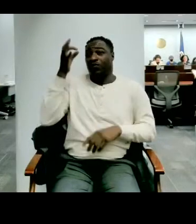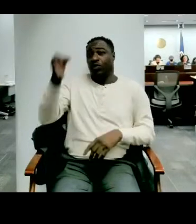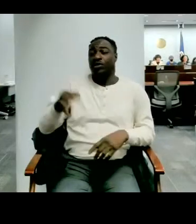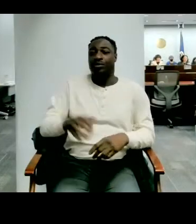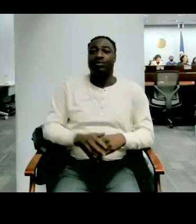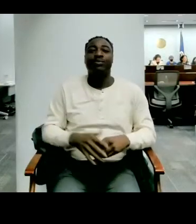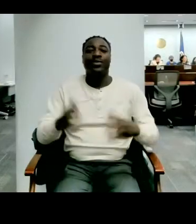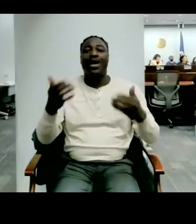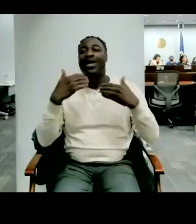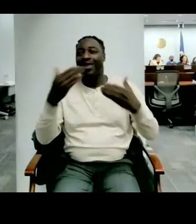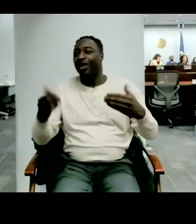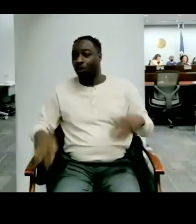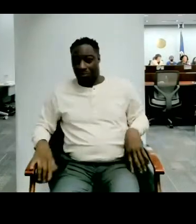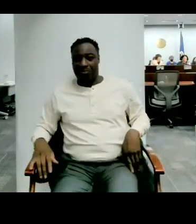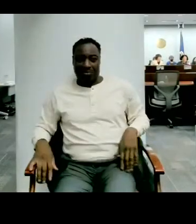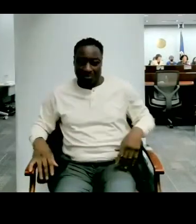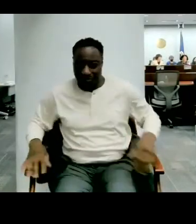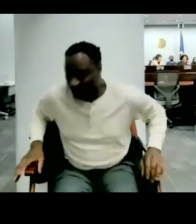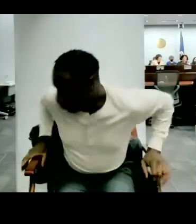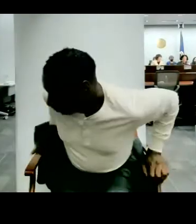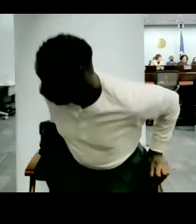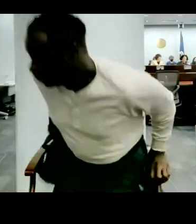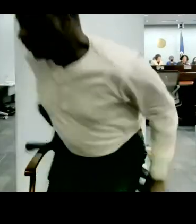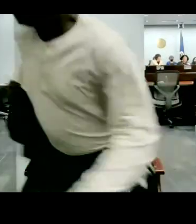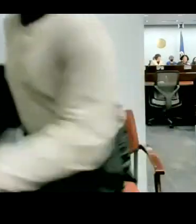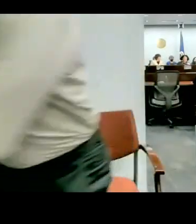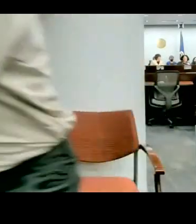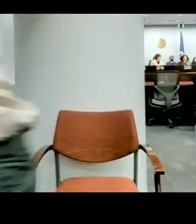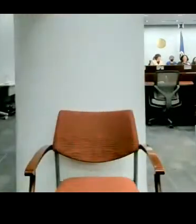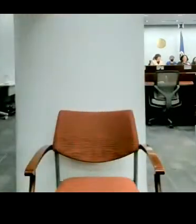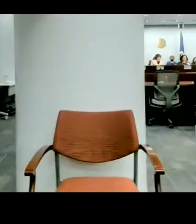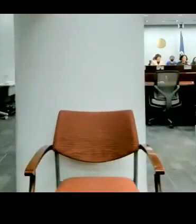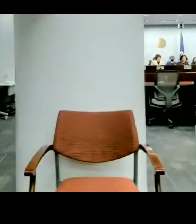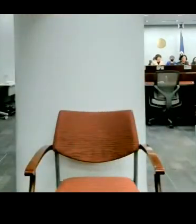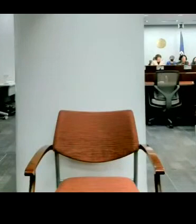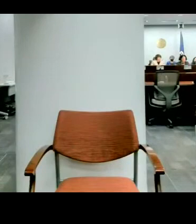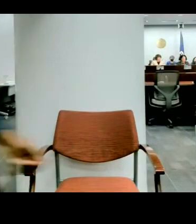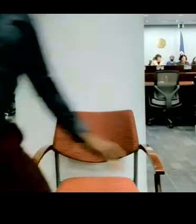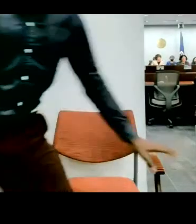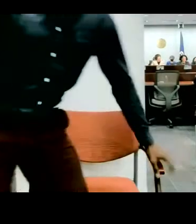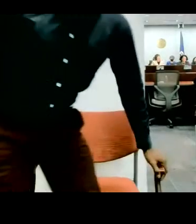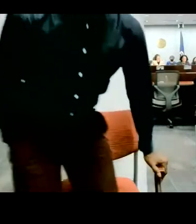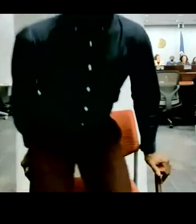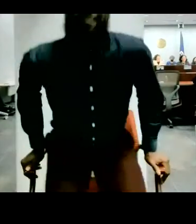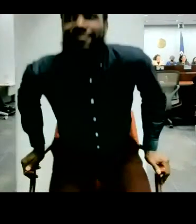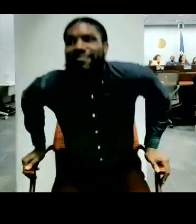Thank you, Mrs. Conti and to all of the panelists we will now proceed with questions, each